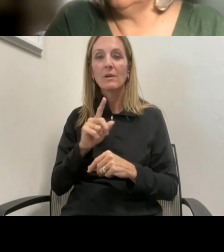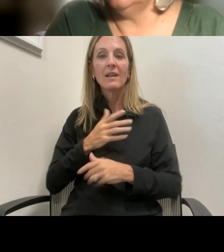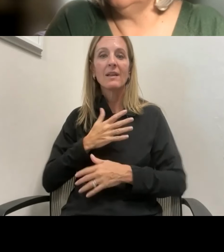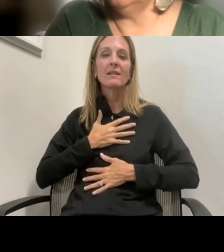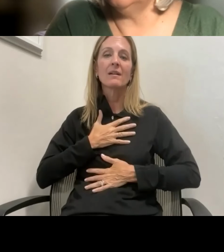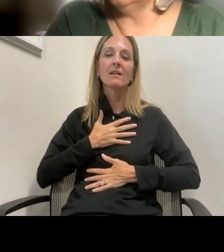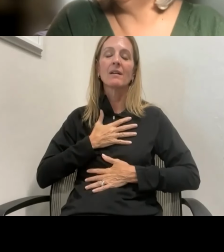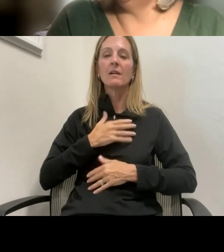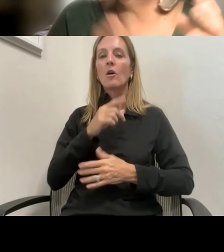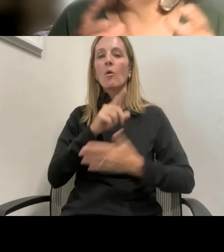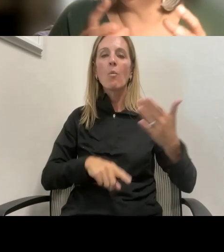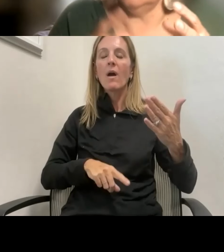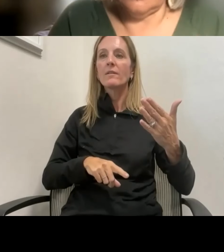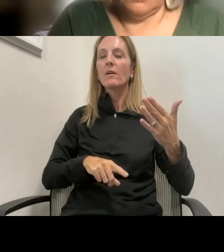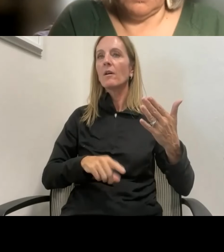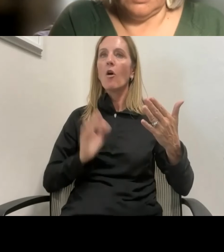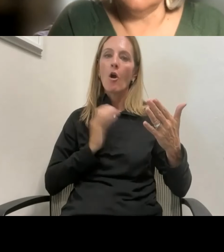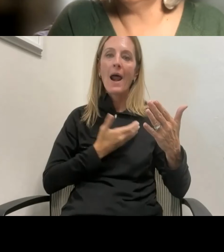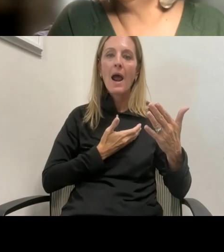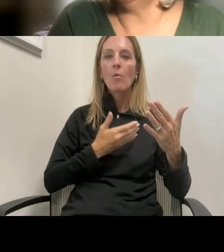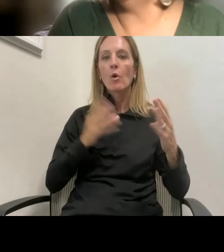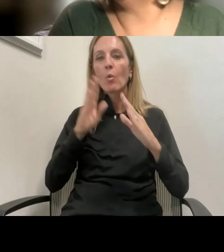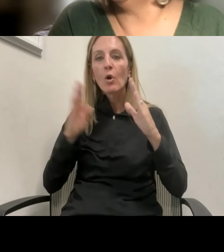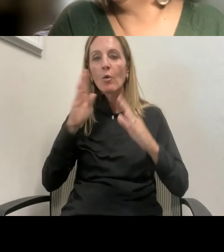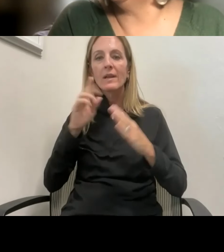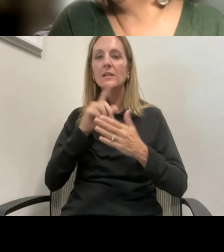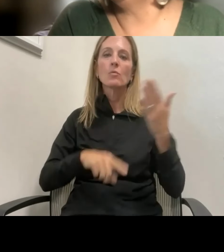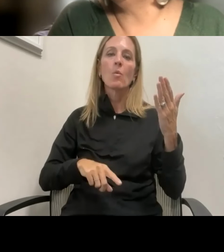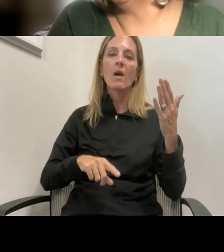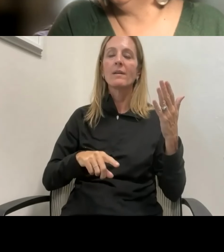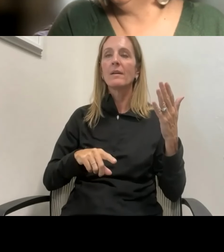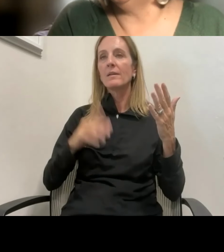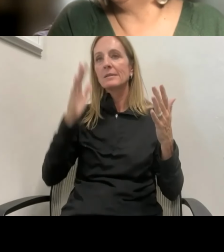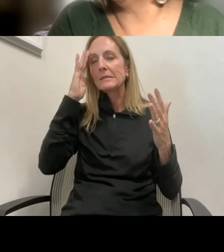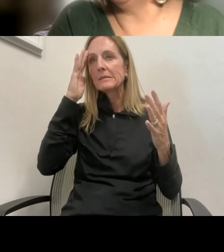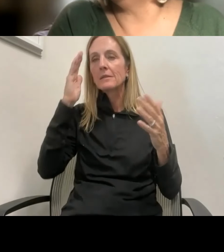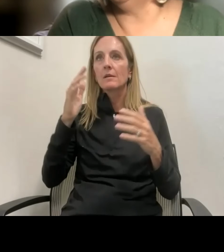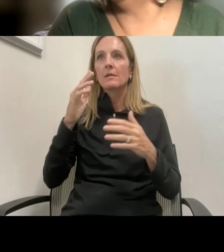and how that connection is so important and helps us. And then there's my friend